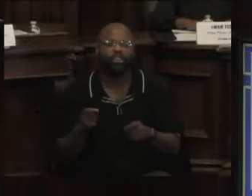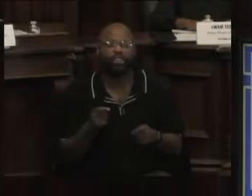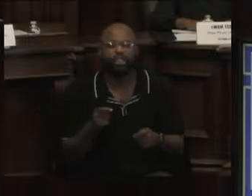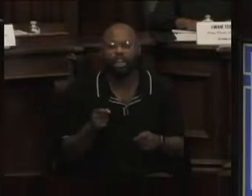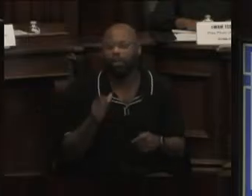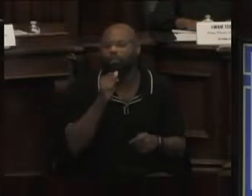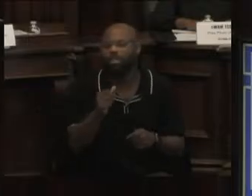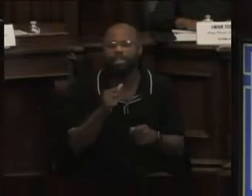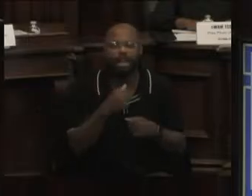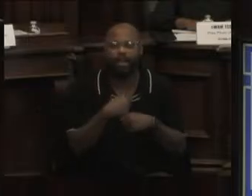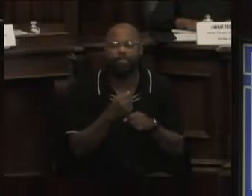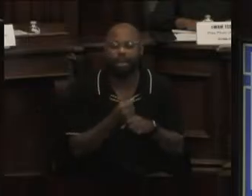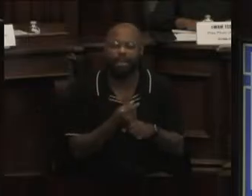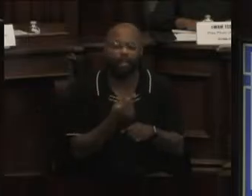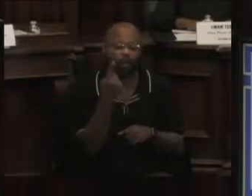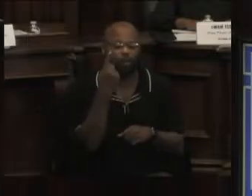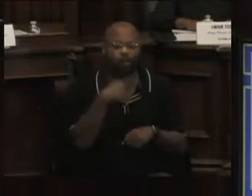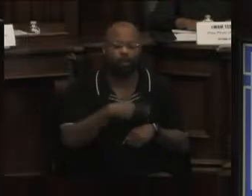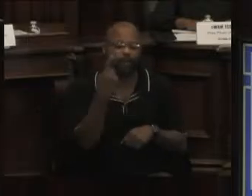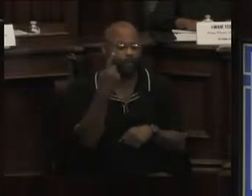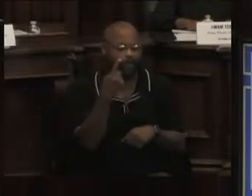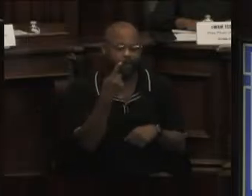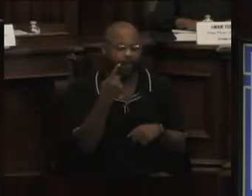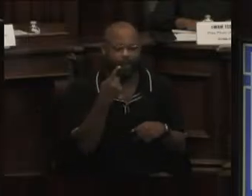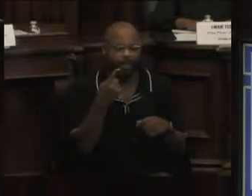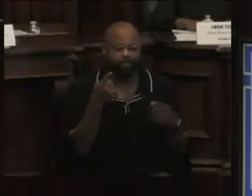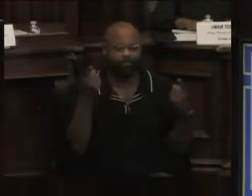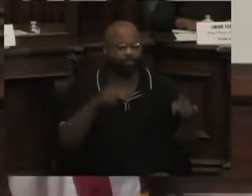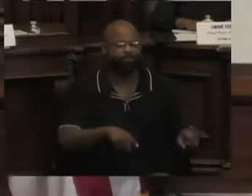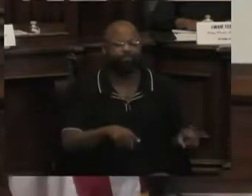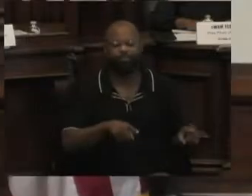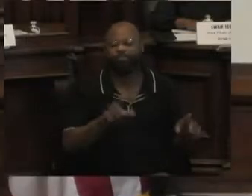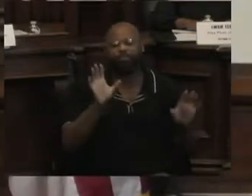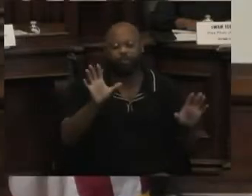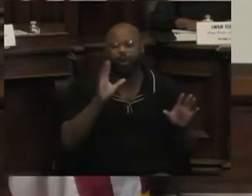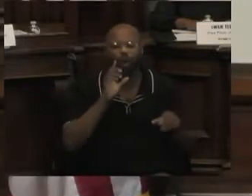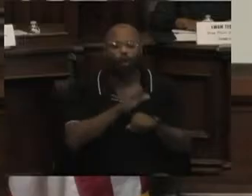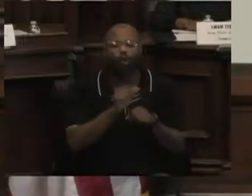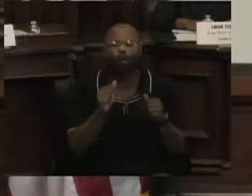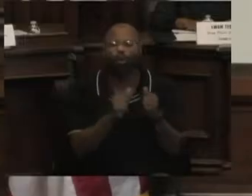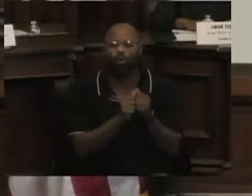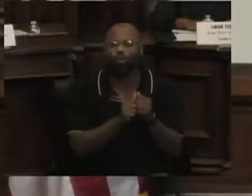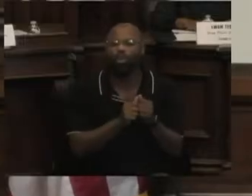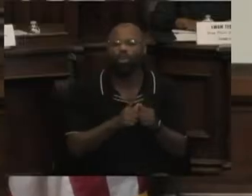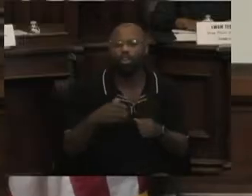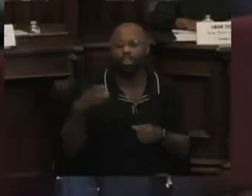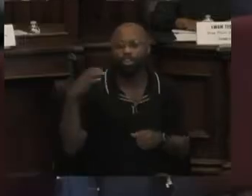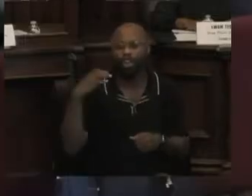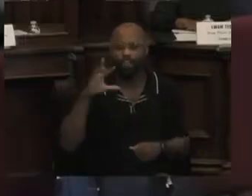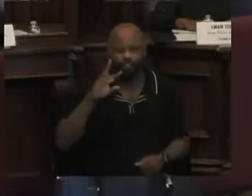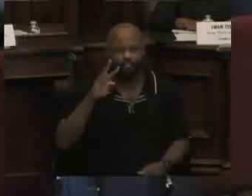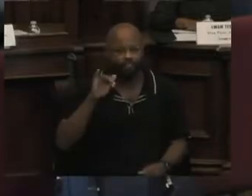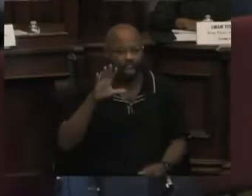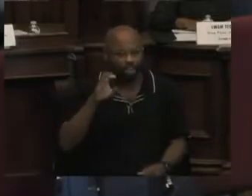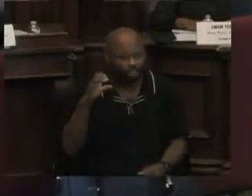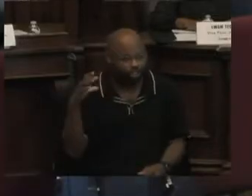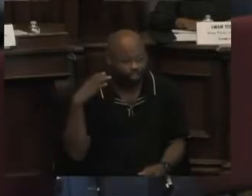through a few iterations. And this presentation was not